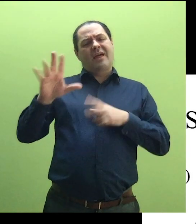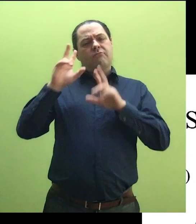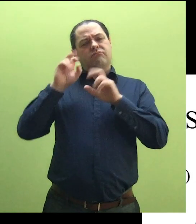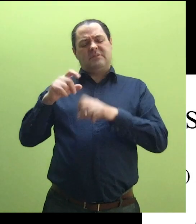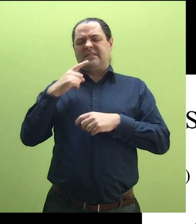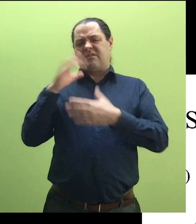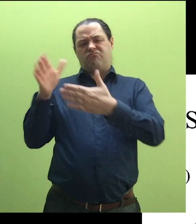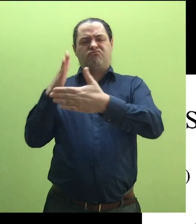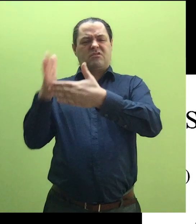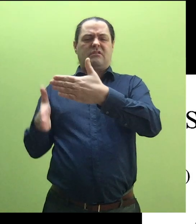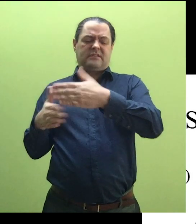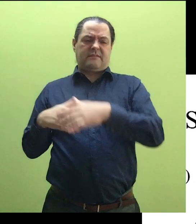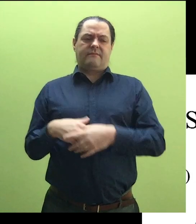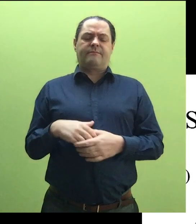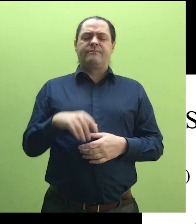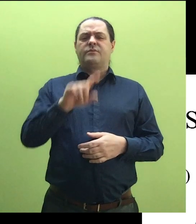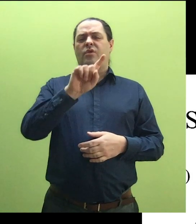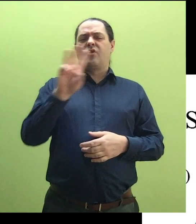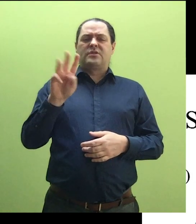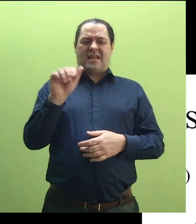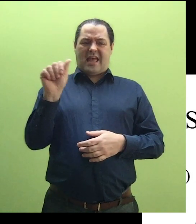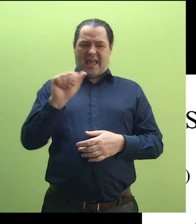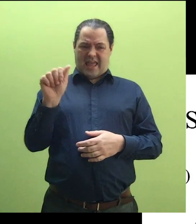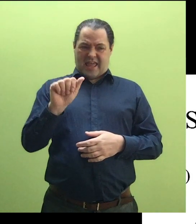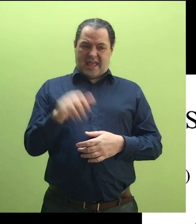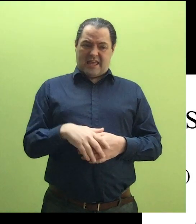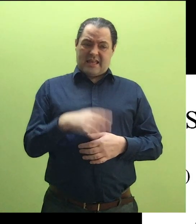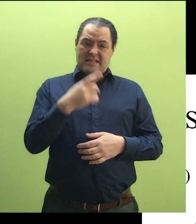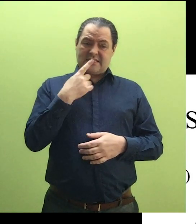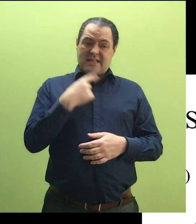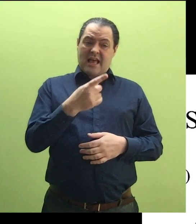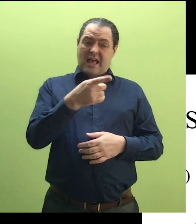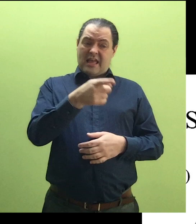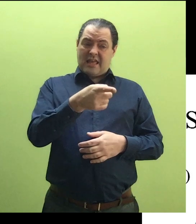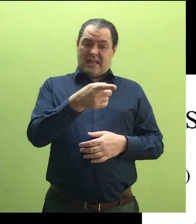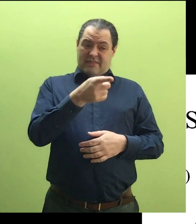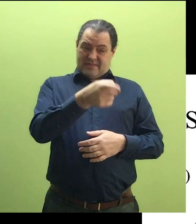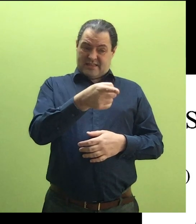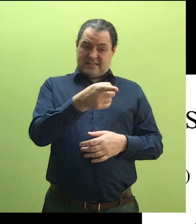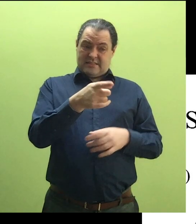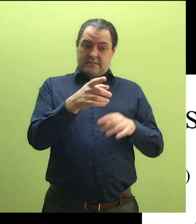their paper. In expresses the resultant state as As a size and